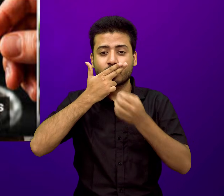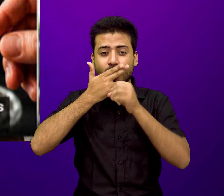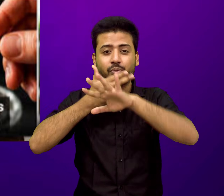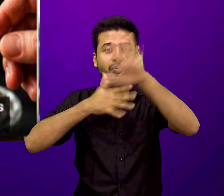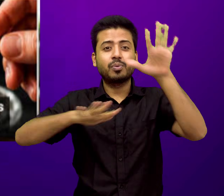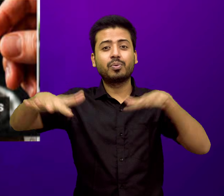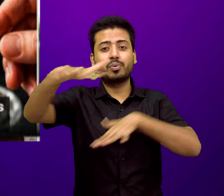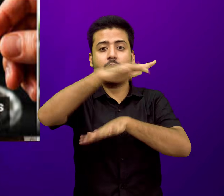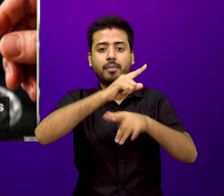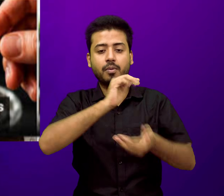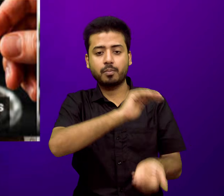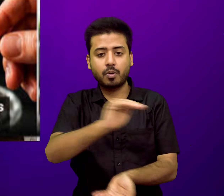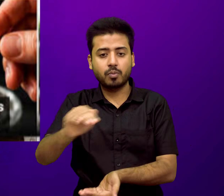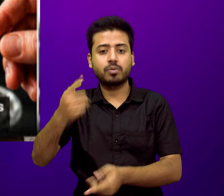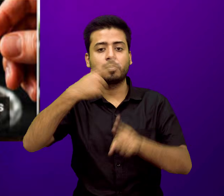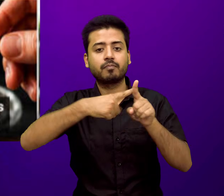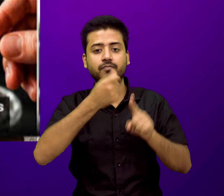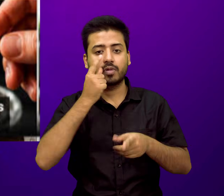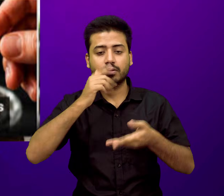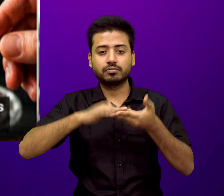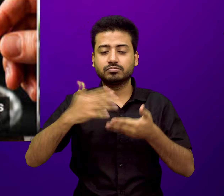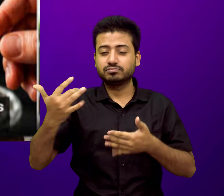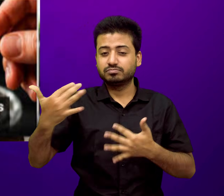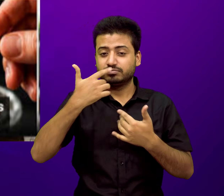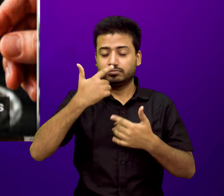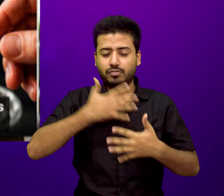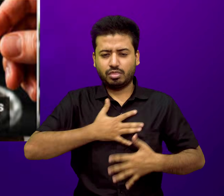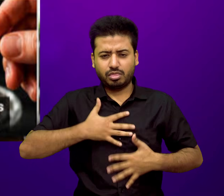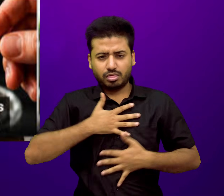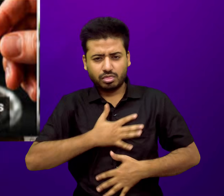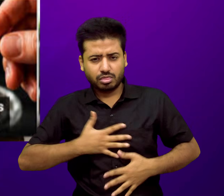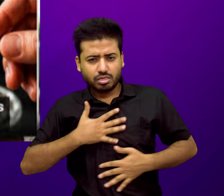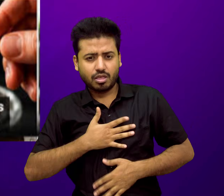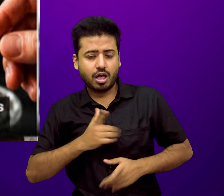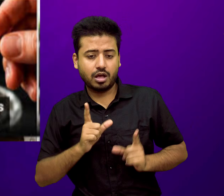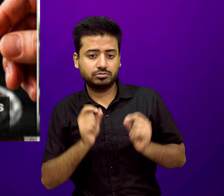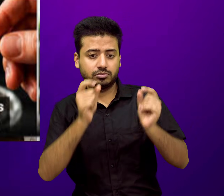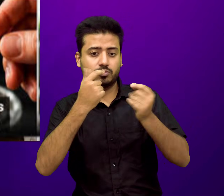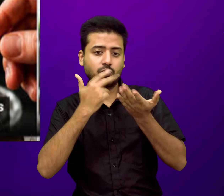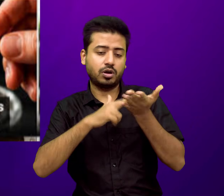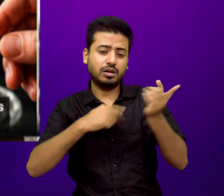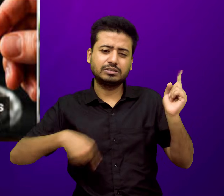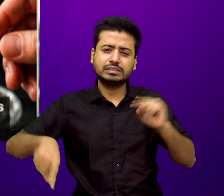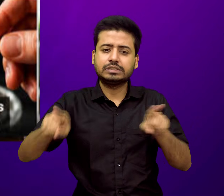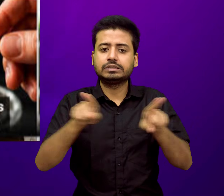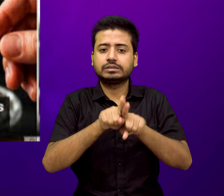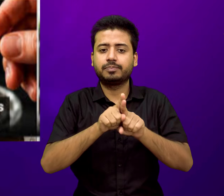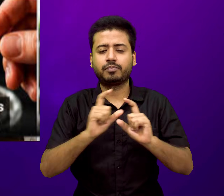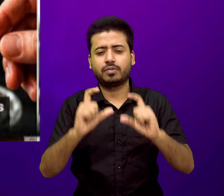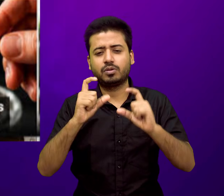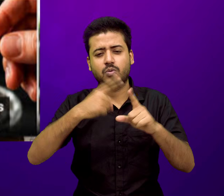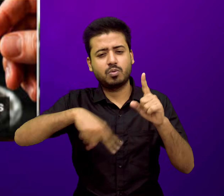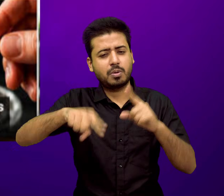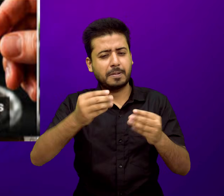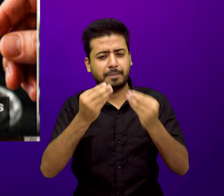cleared. Talcum powder, the asbestous connection. For decades, talcum powder was a bathroom staple